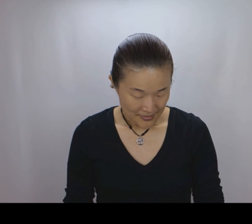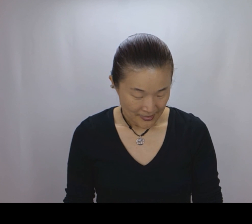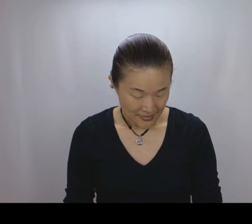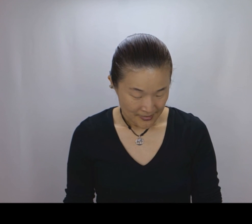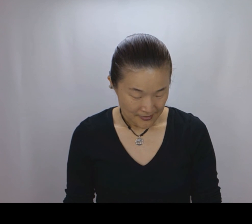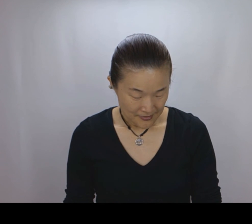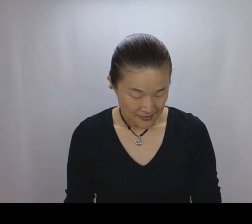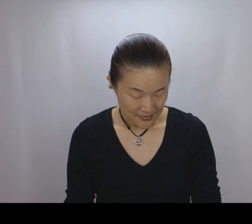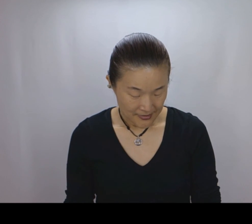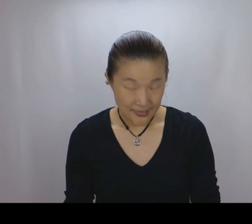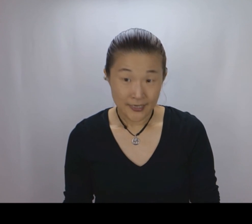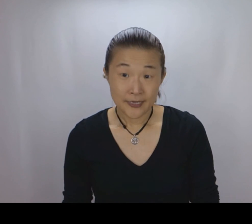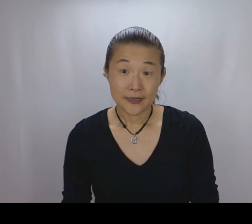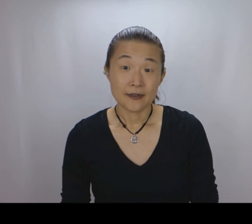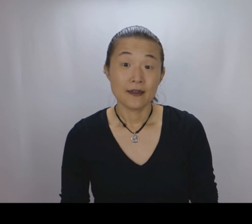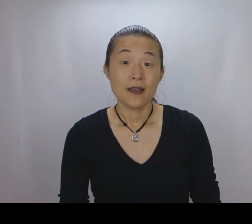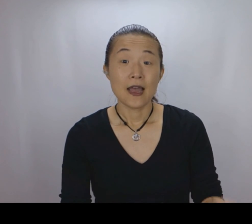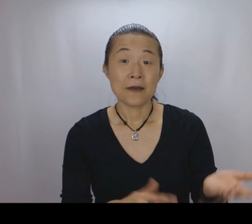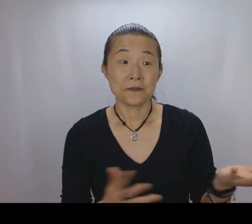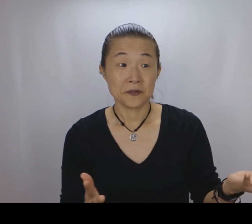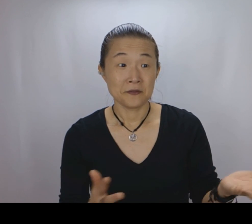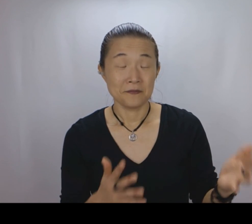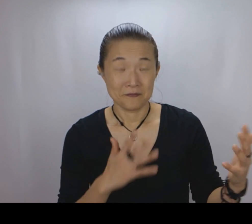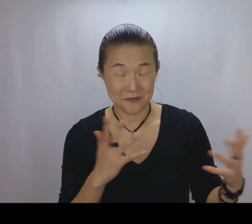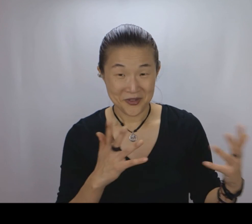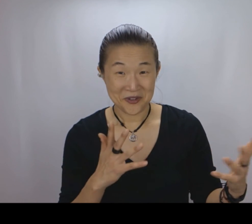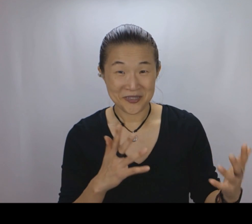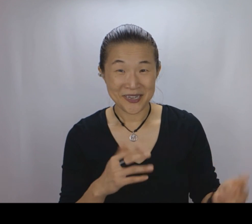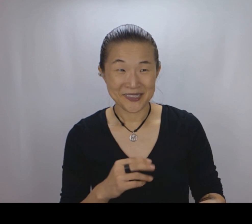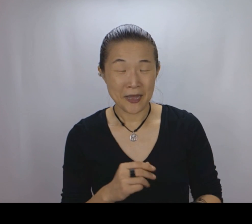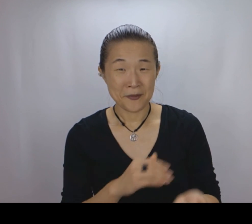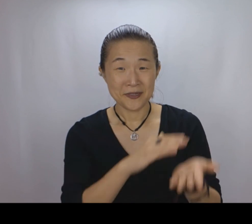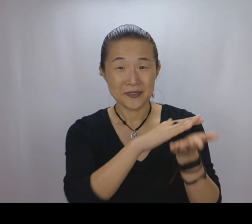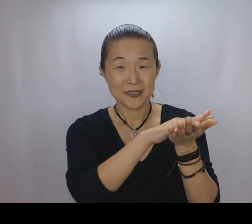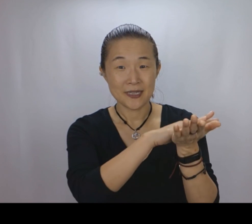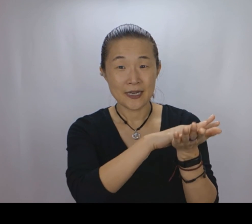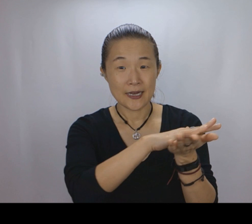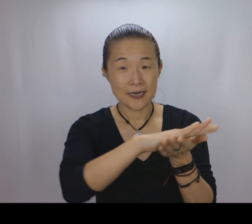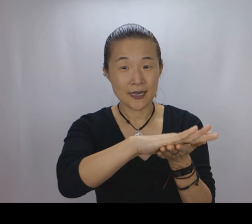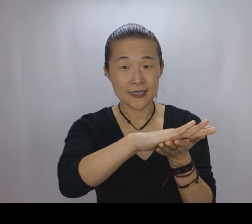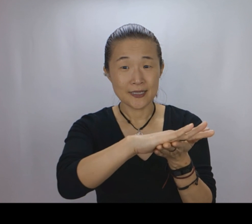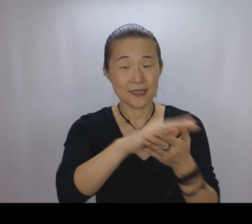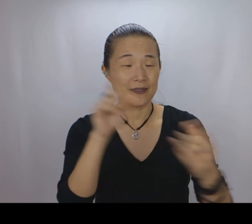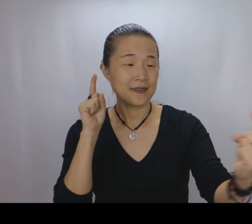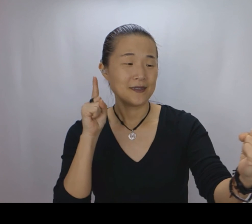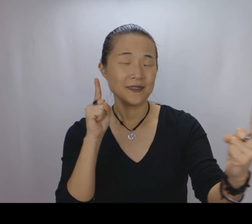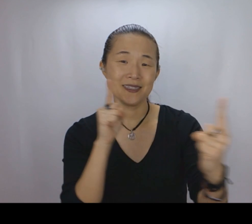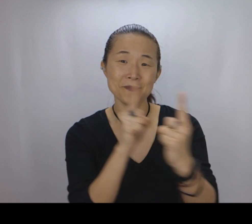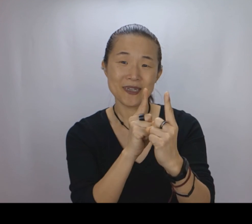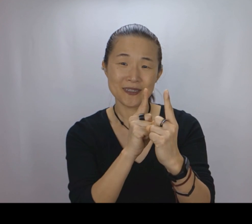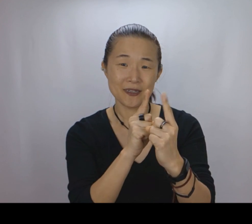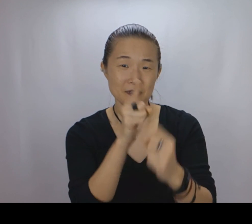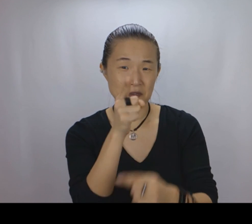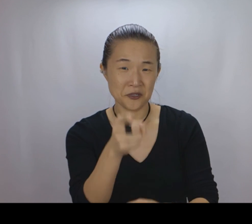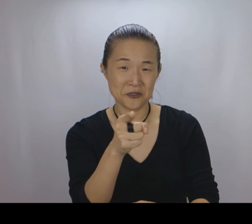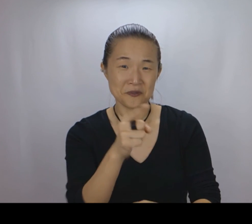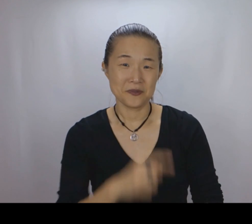Then you can say after all that has happened, you can say, "Nice to meet you!"